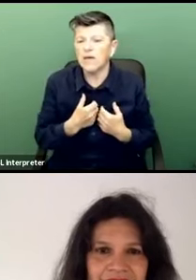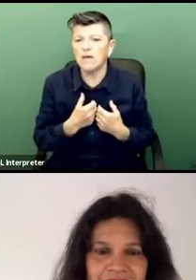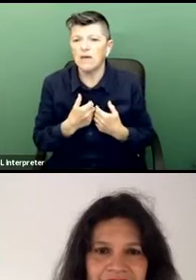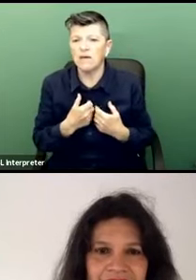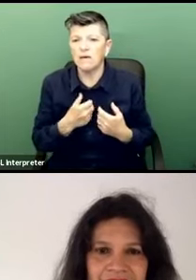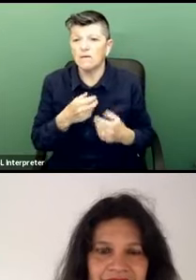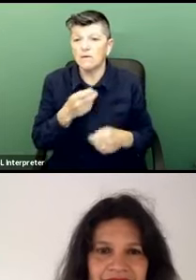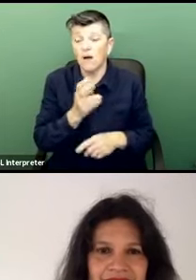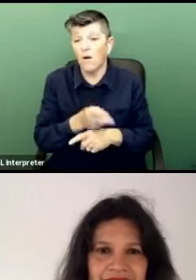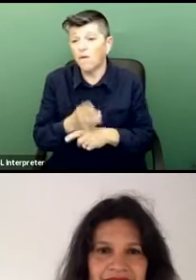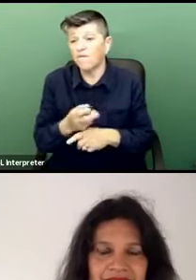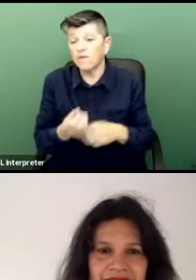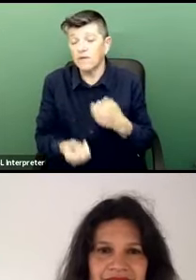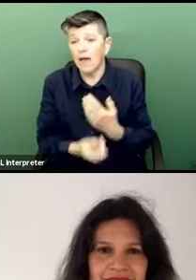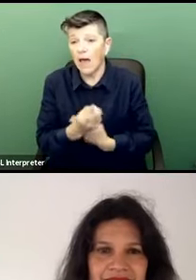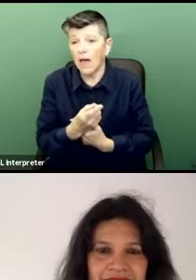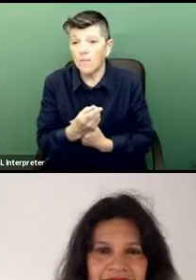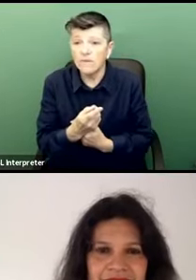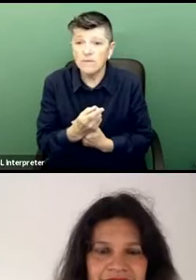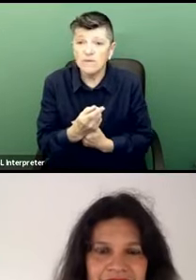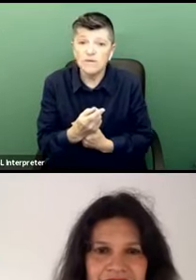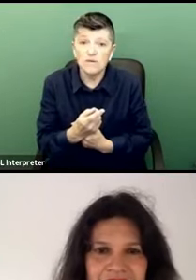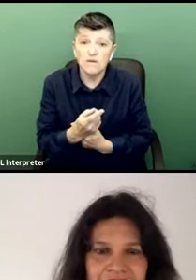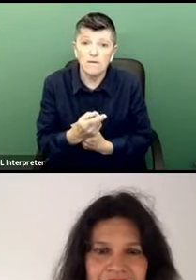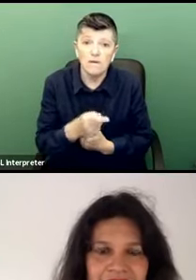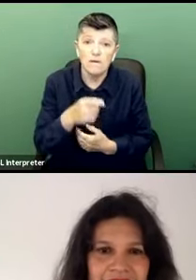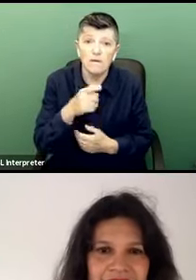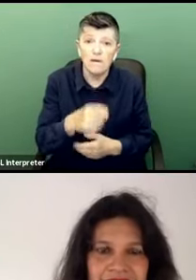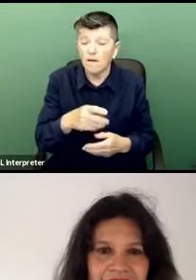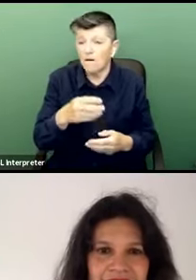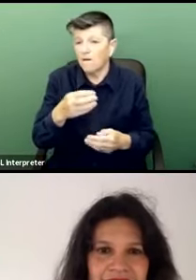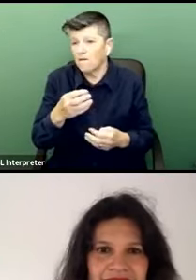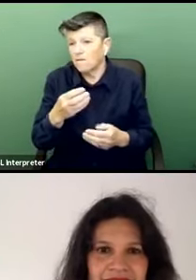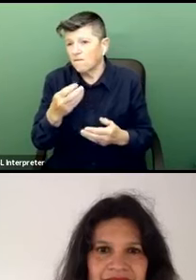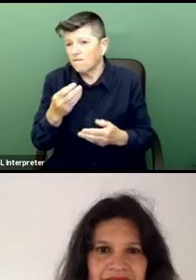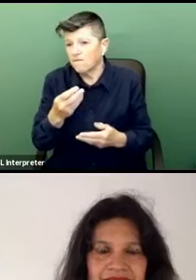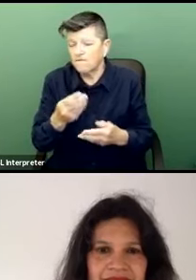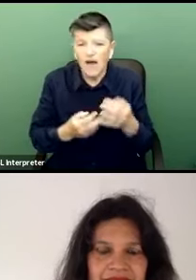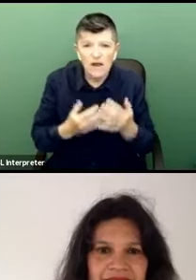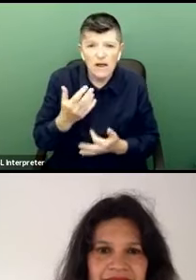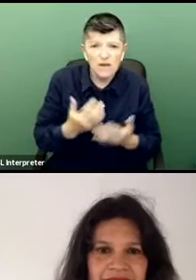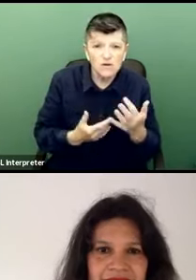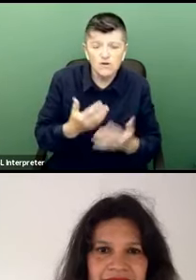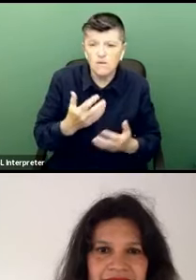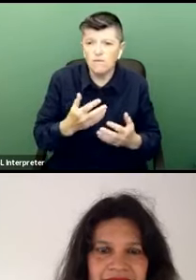was put on the Pakistan main channel